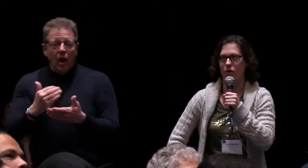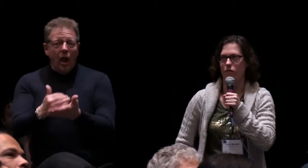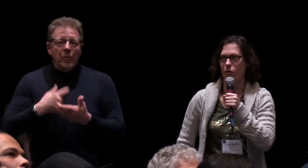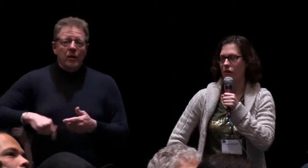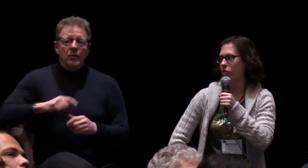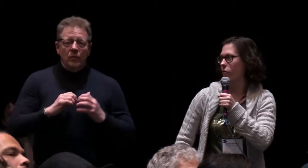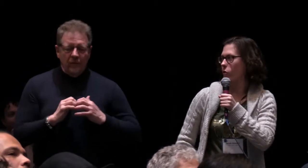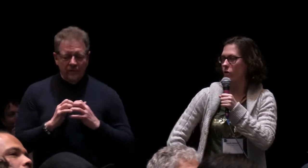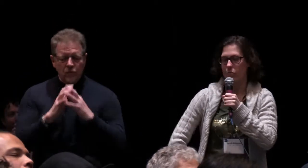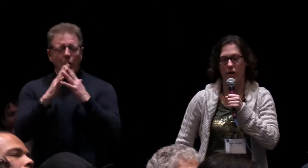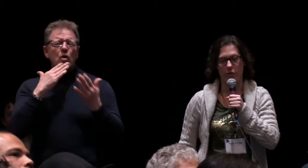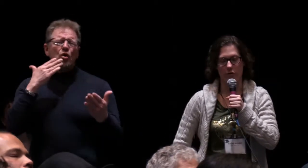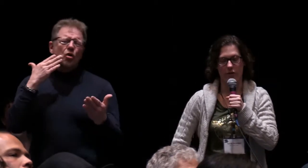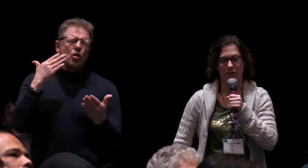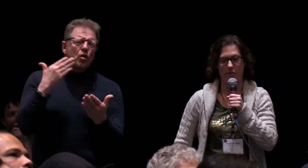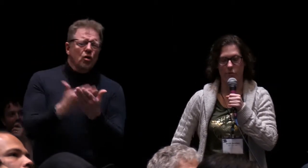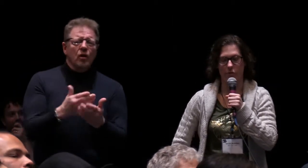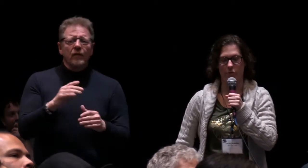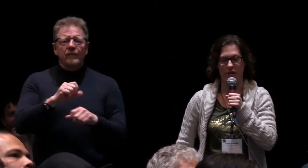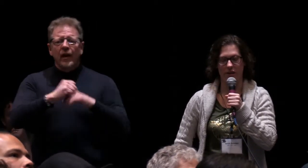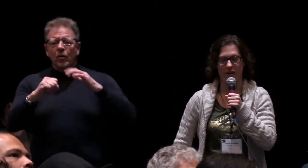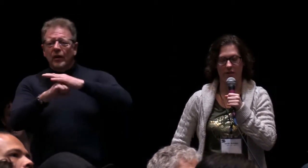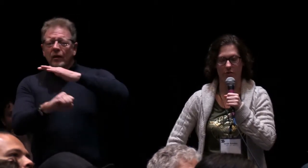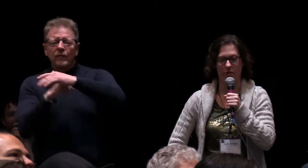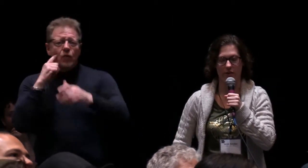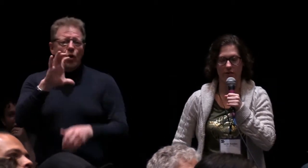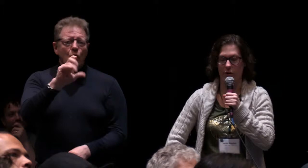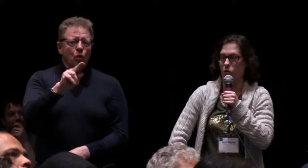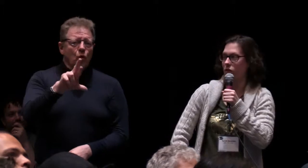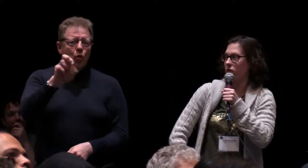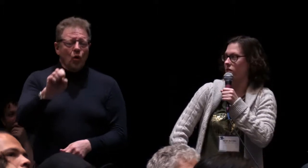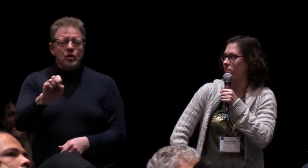a good foundation for course models for the National Deaf Theater Organization.